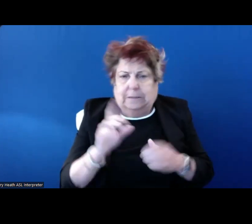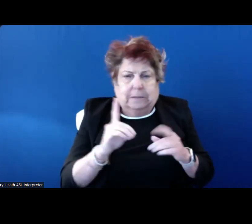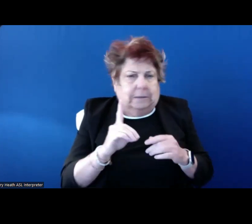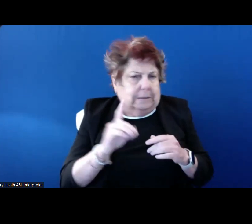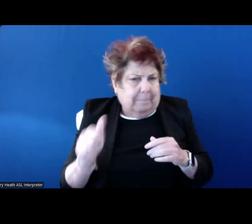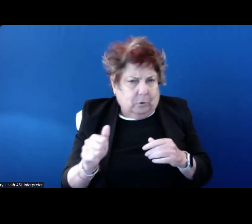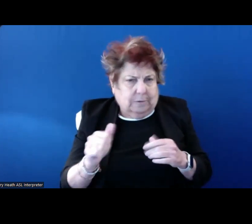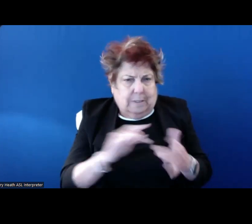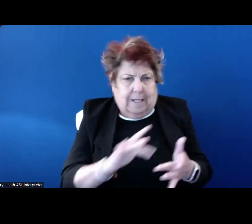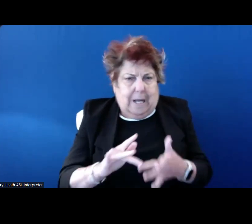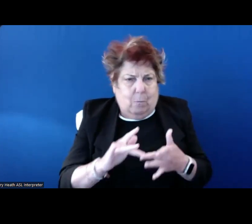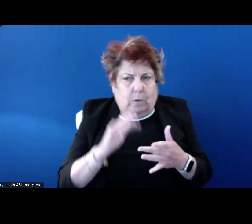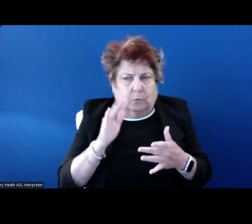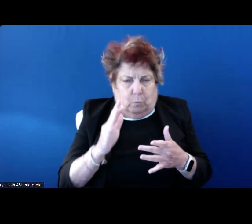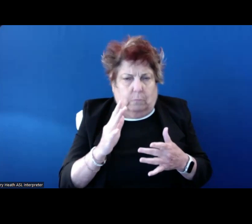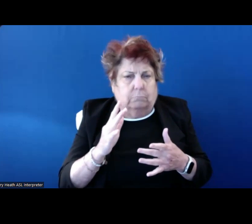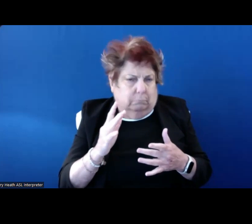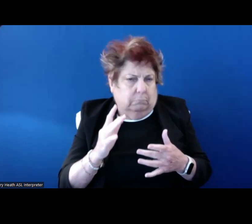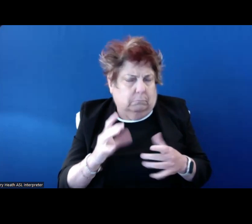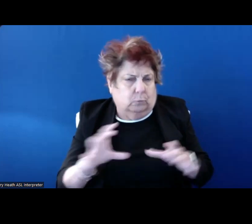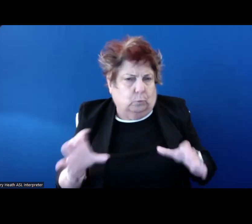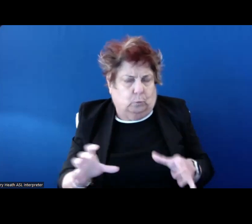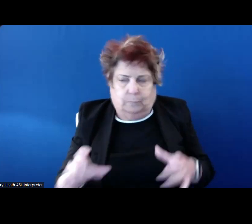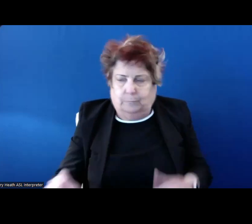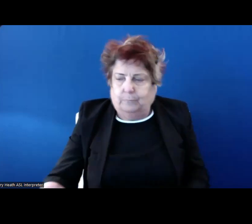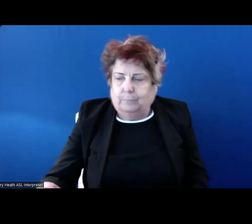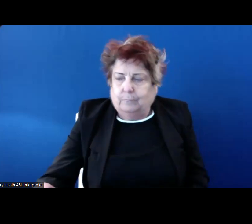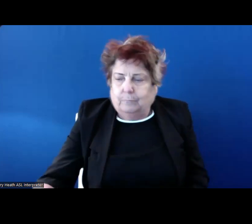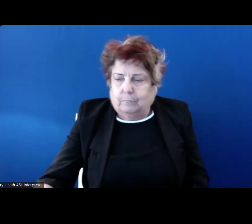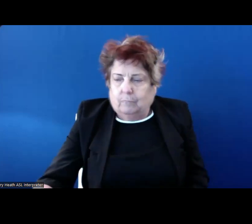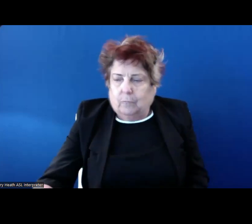will play? And I am going to actually ask my colleague Lauri